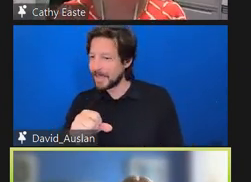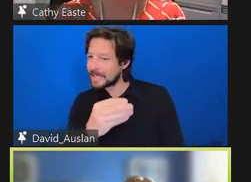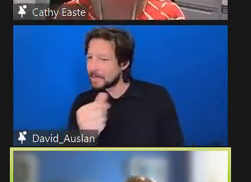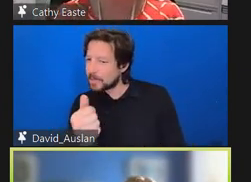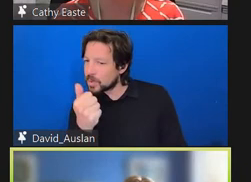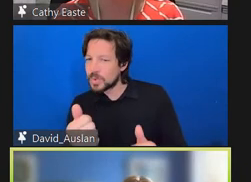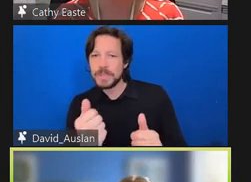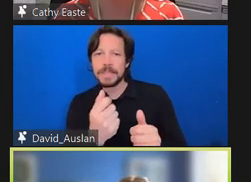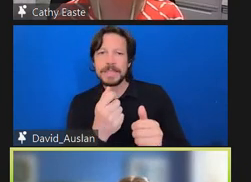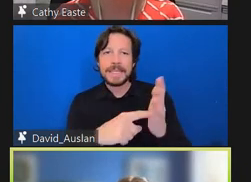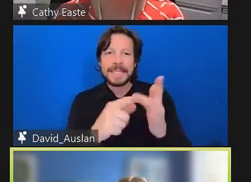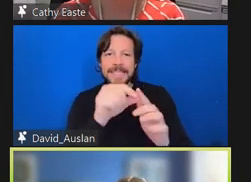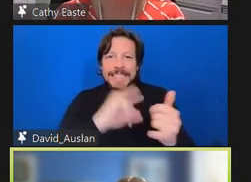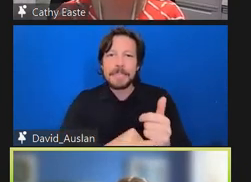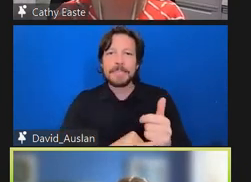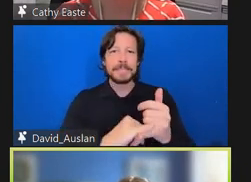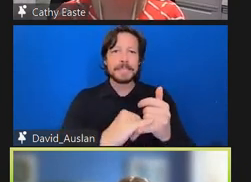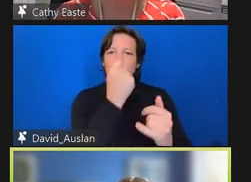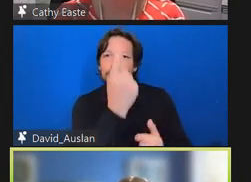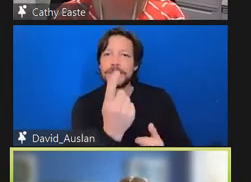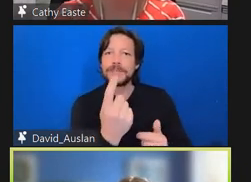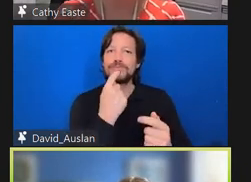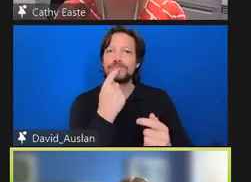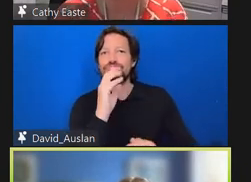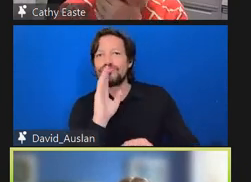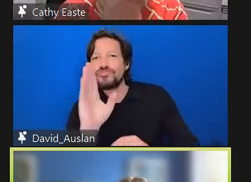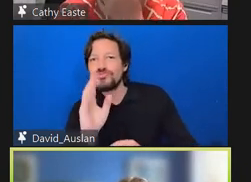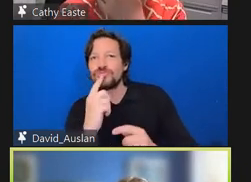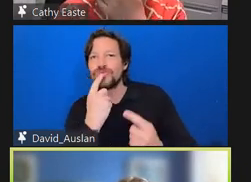tricks there, especially at the end, but it was also lovely to hear both of your personal